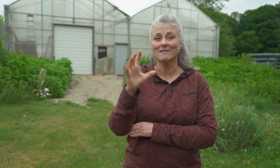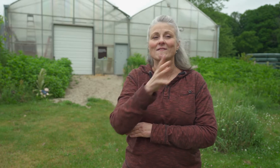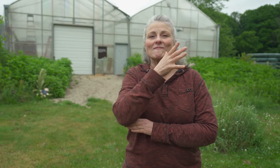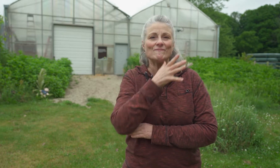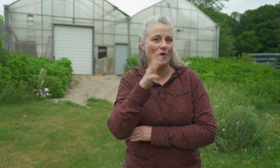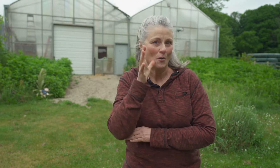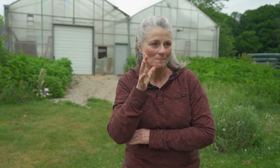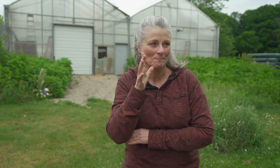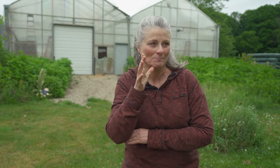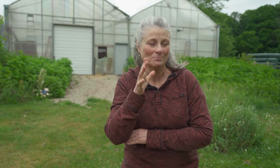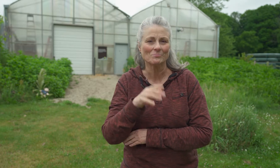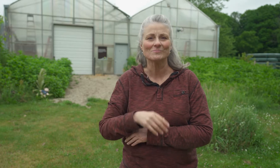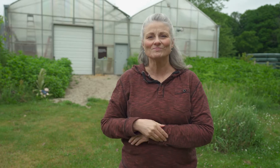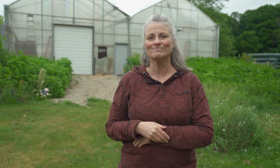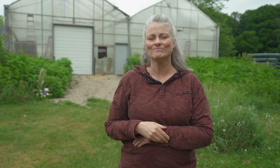BNC Farm.